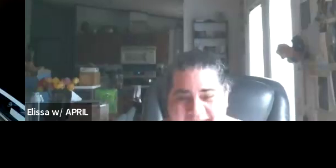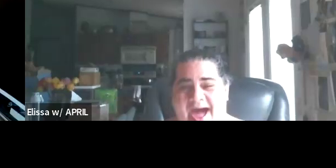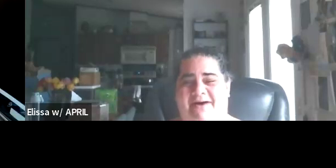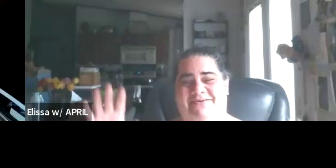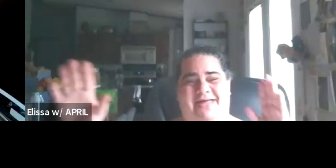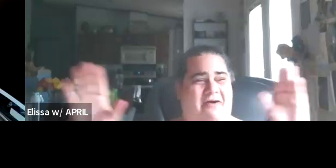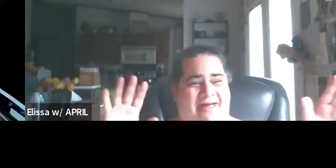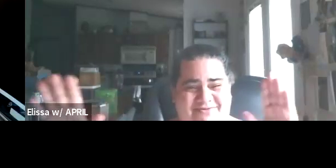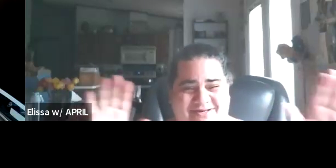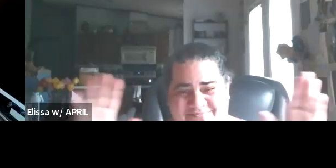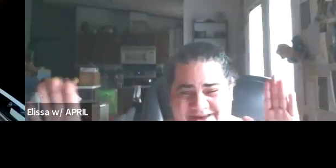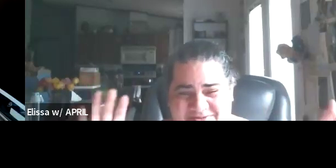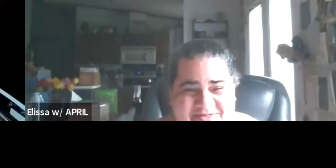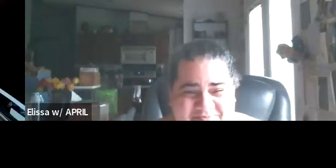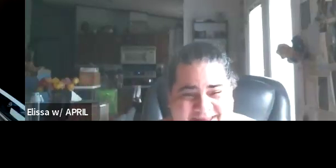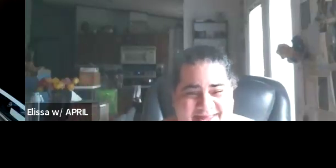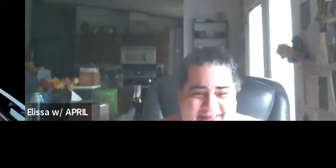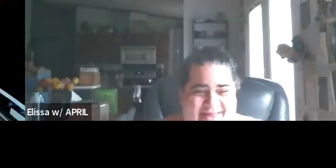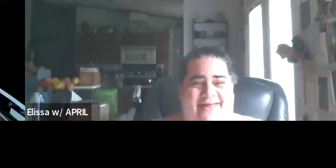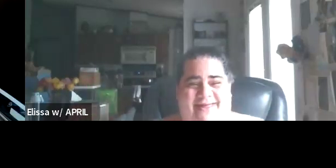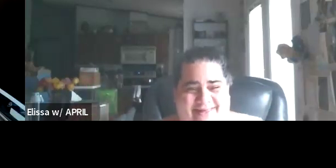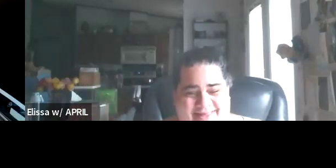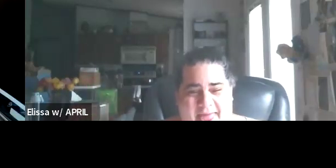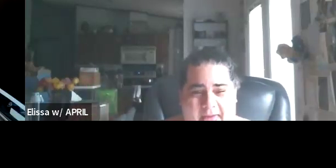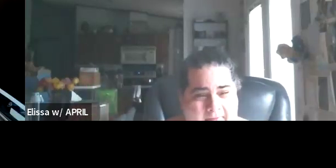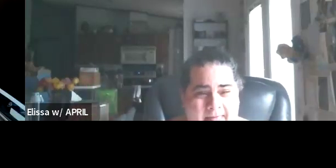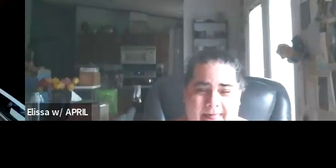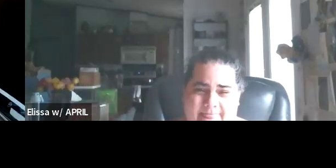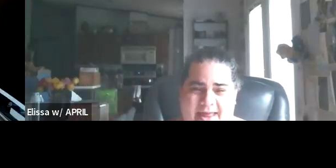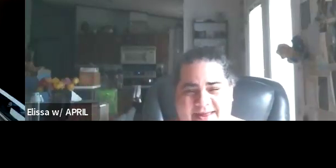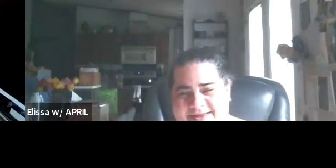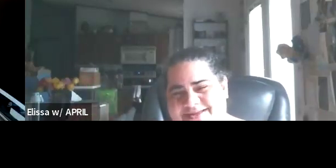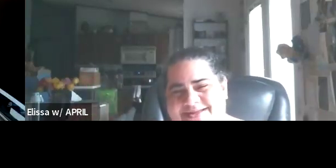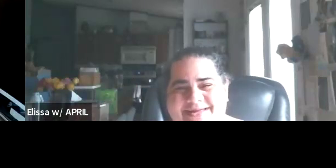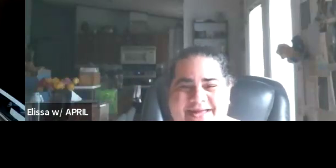Elissa w/ APRIL: I was like Wait, which one's me, which one's me. Don Dew: I gotta rename myself for now.